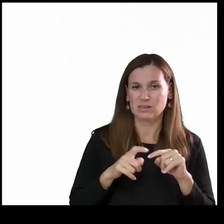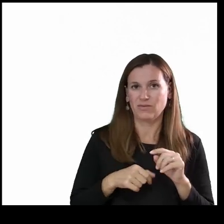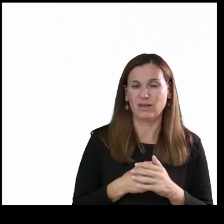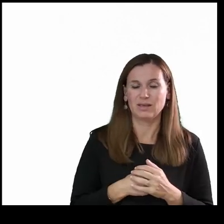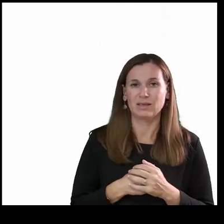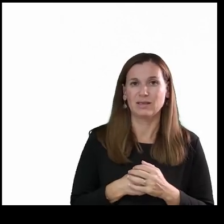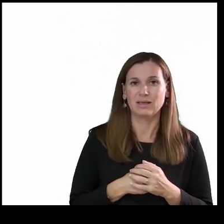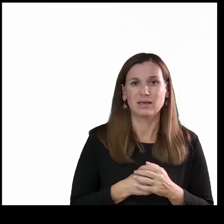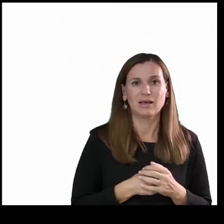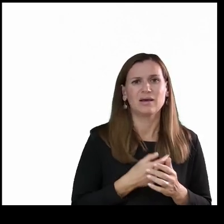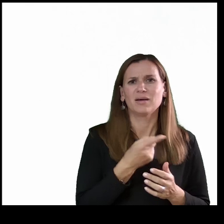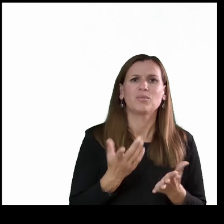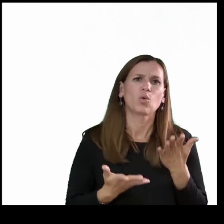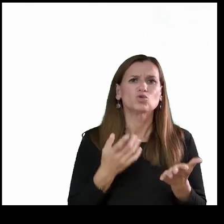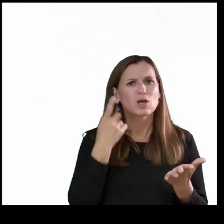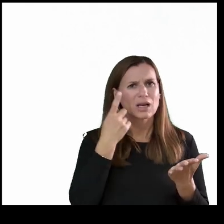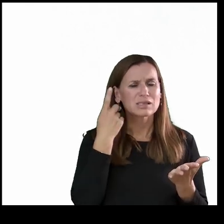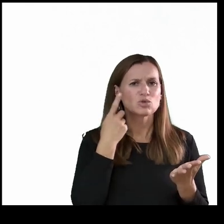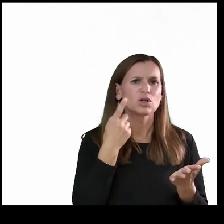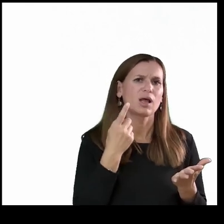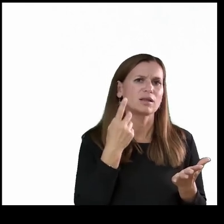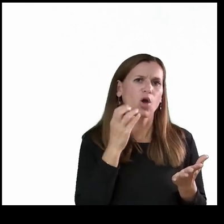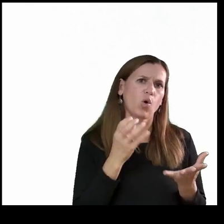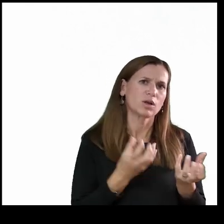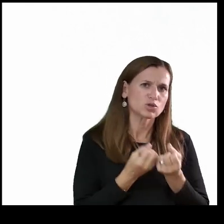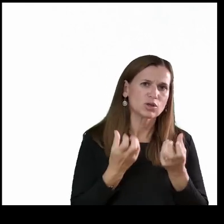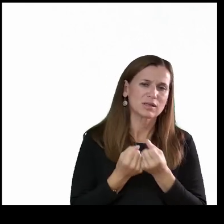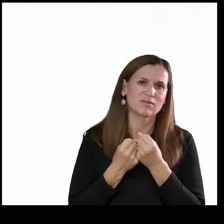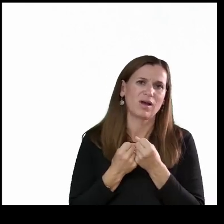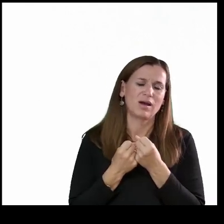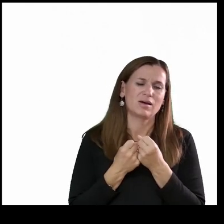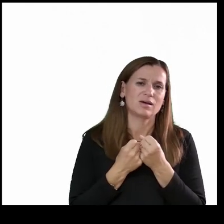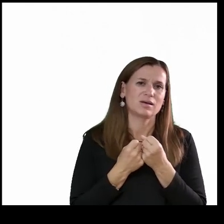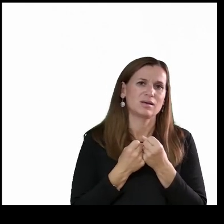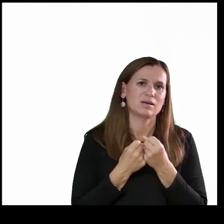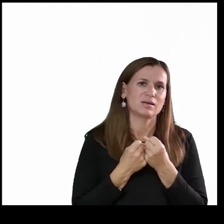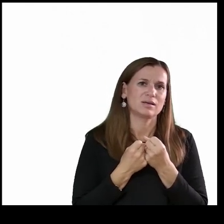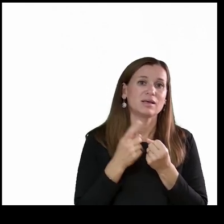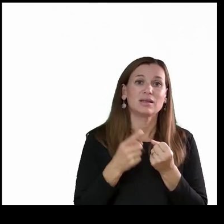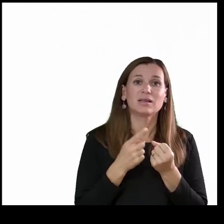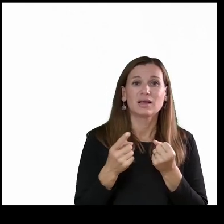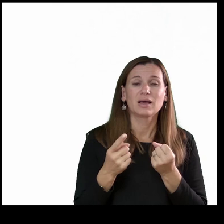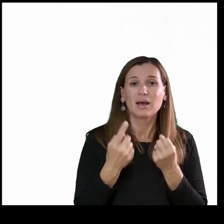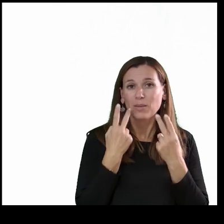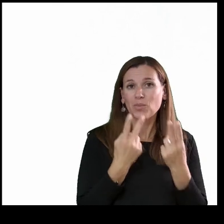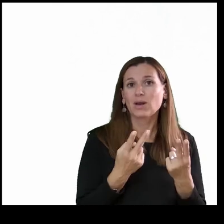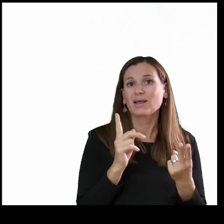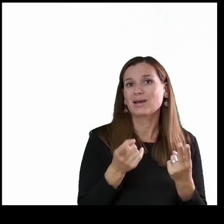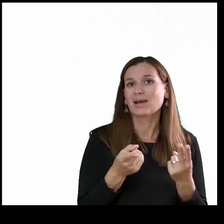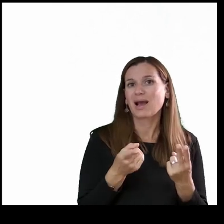thinking about solutions and look what systems engineering has to